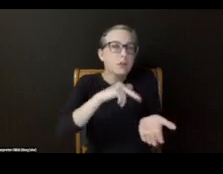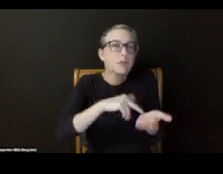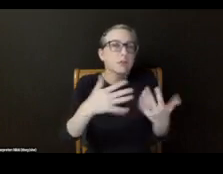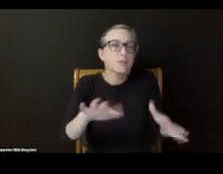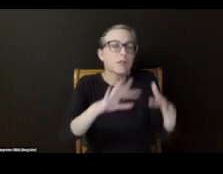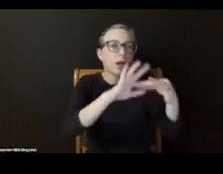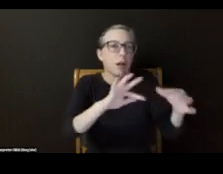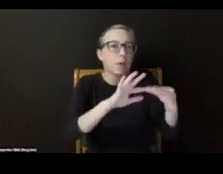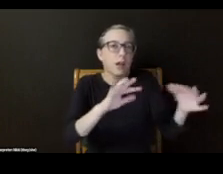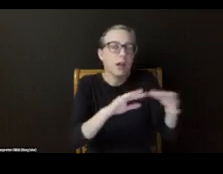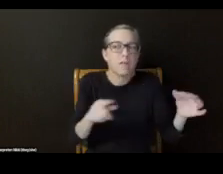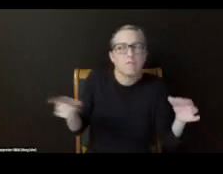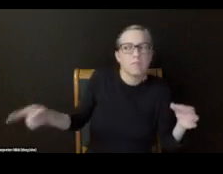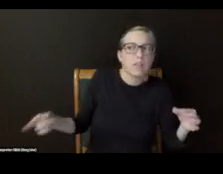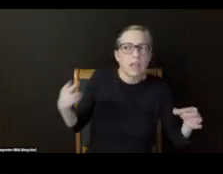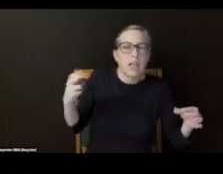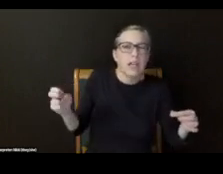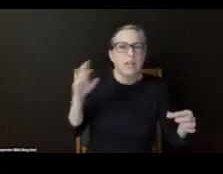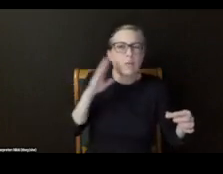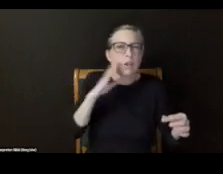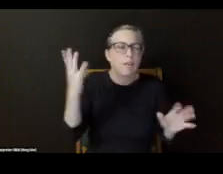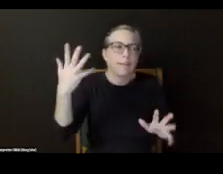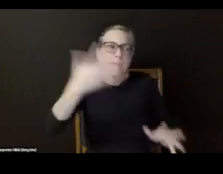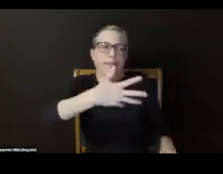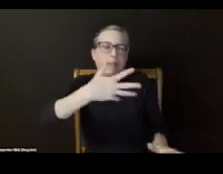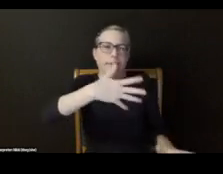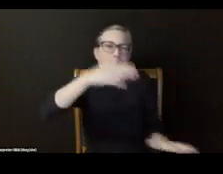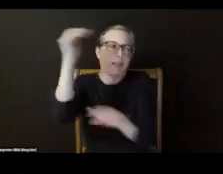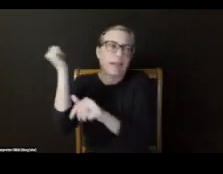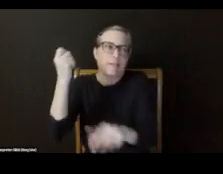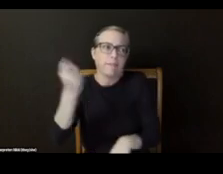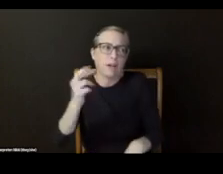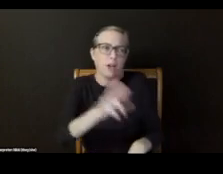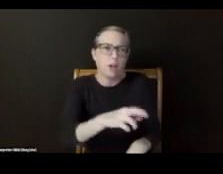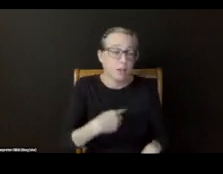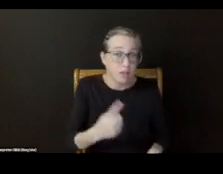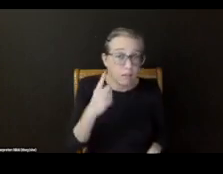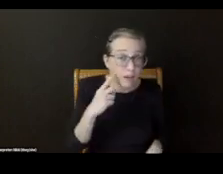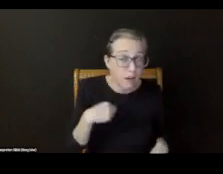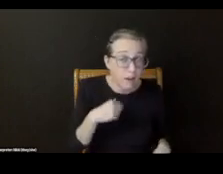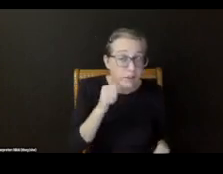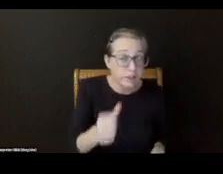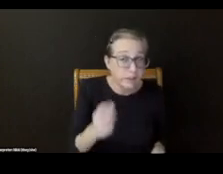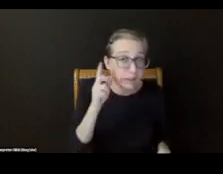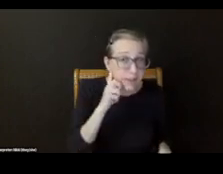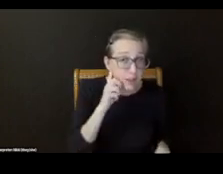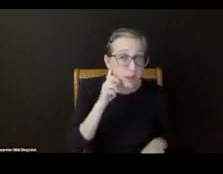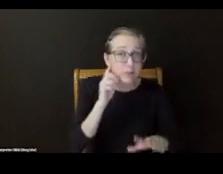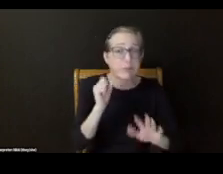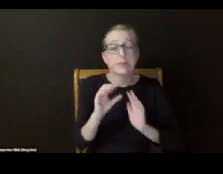and they didn't think I heard. Yeah. So I'm like okay,